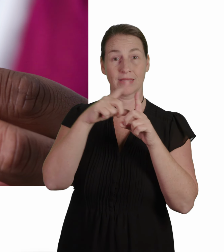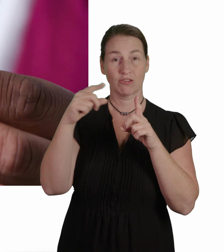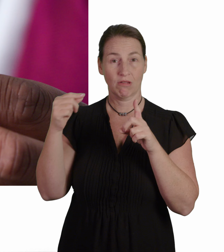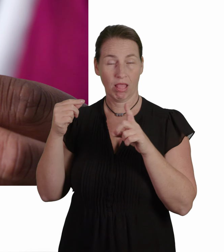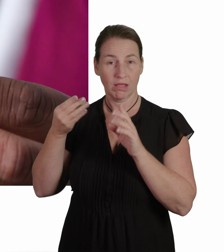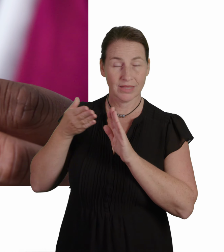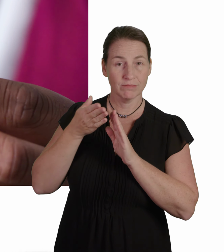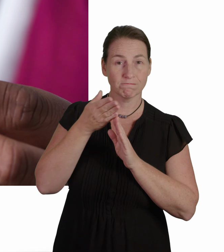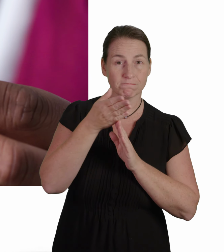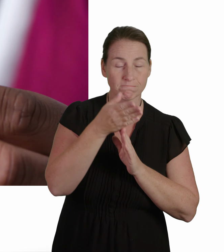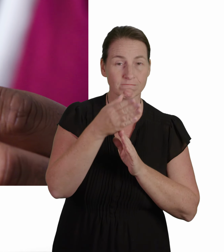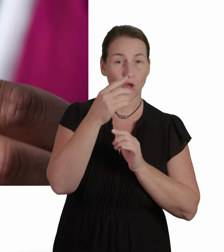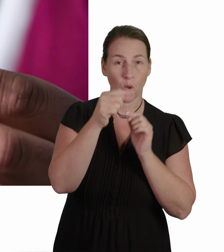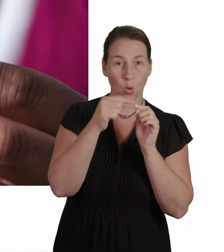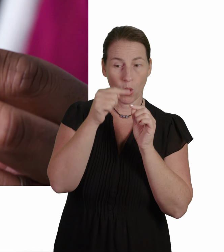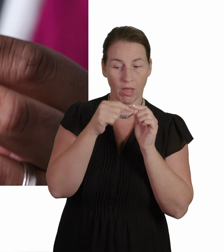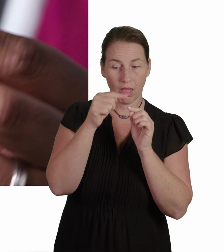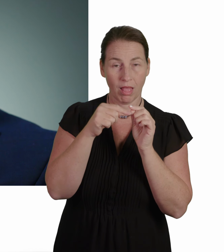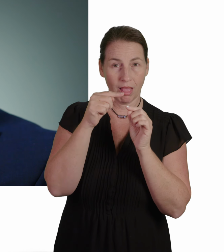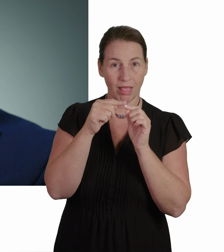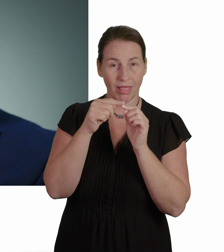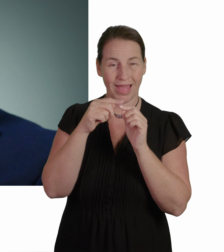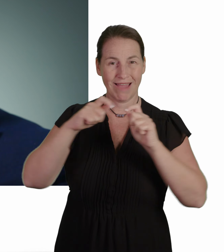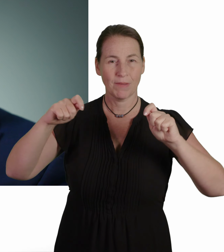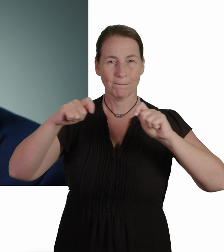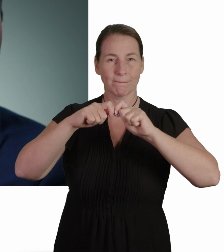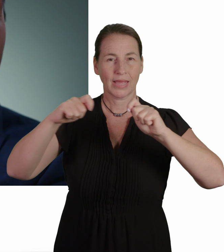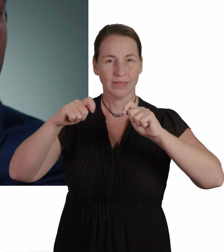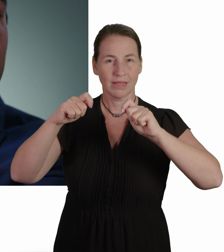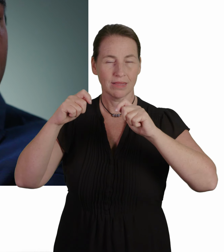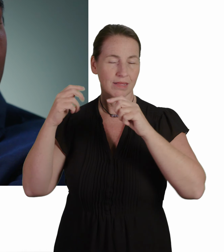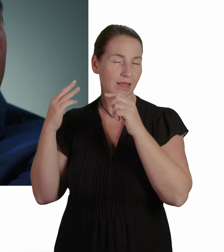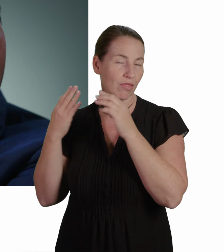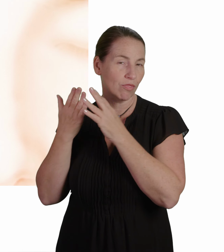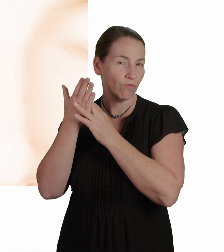and send it towards the coil, which then connects via magnet through the scalp to the internal component.